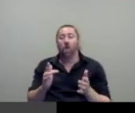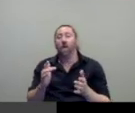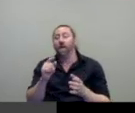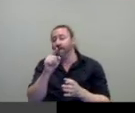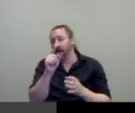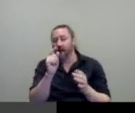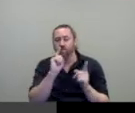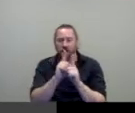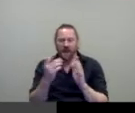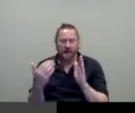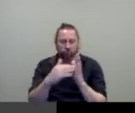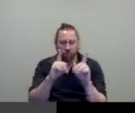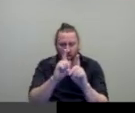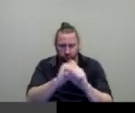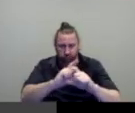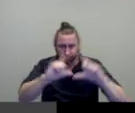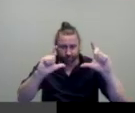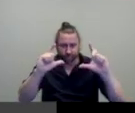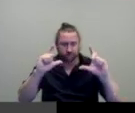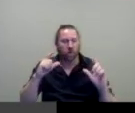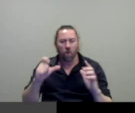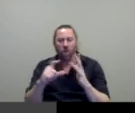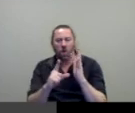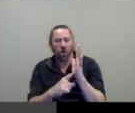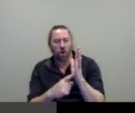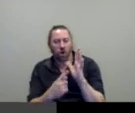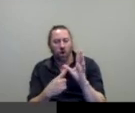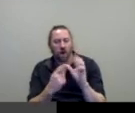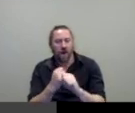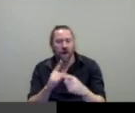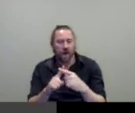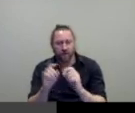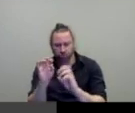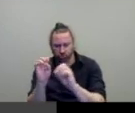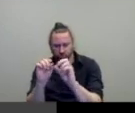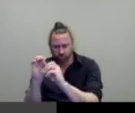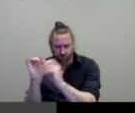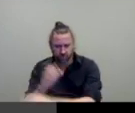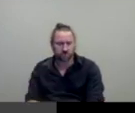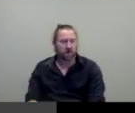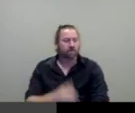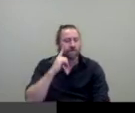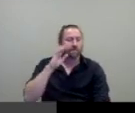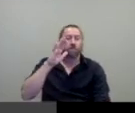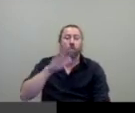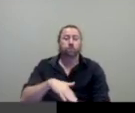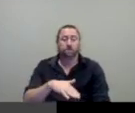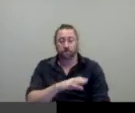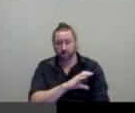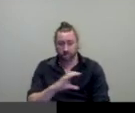exaggerated and parts that have been collaged and if I draw your attention to the bottom